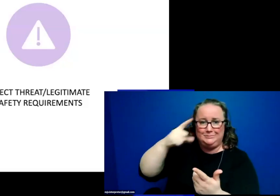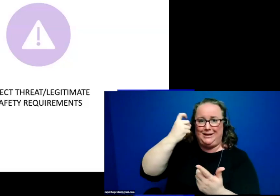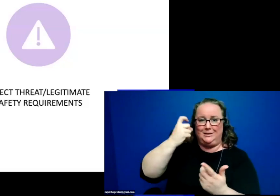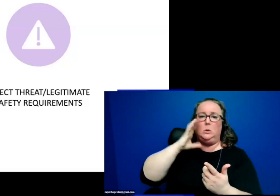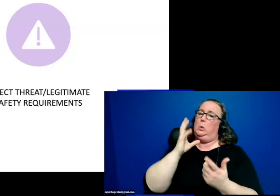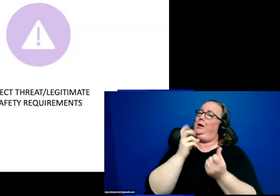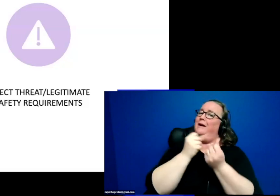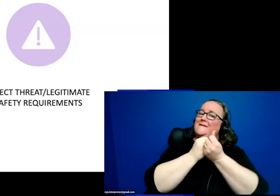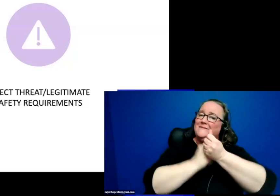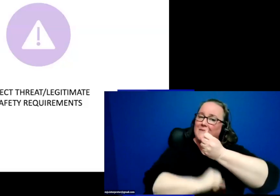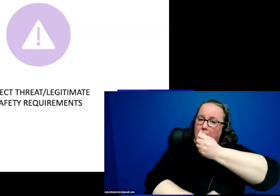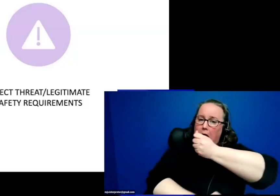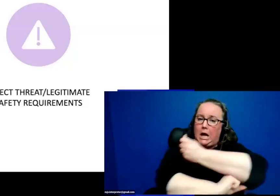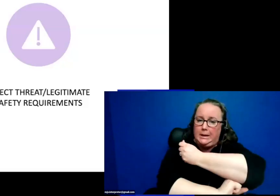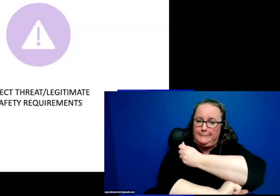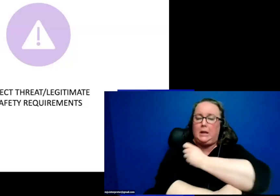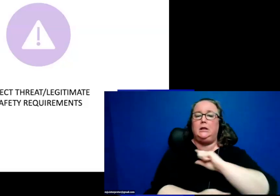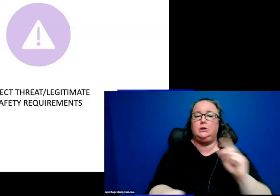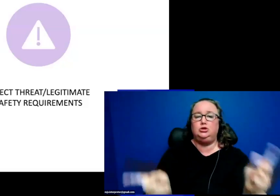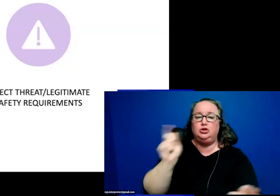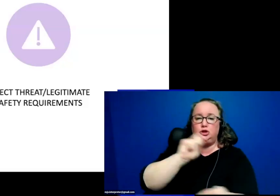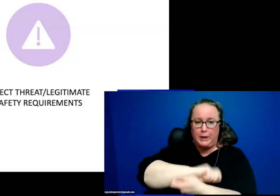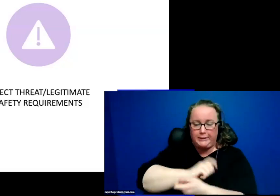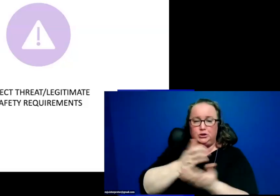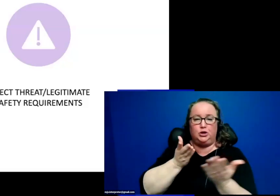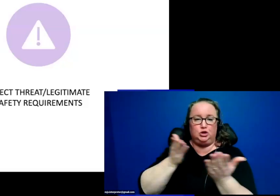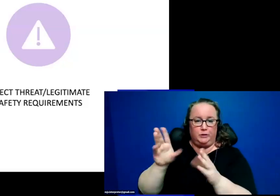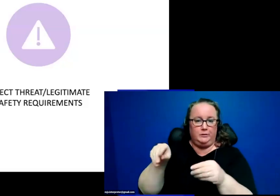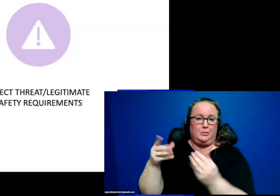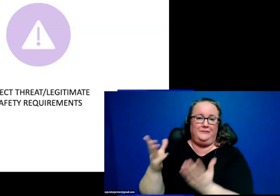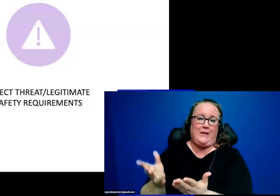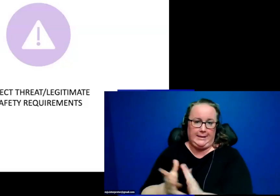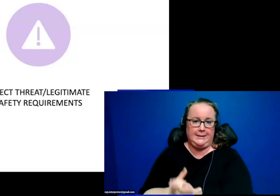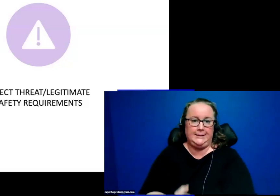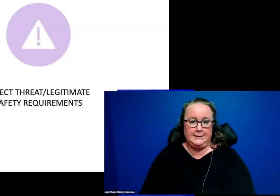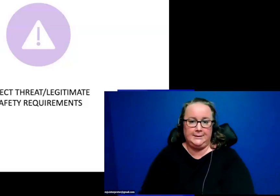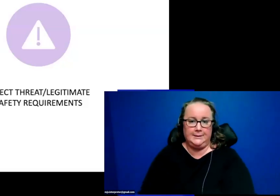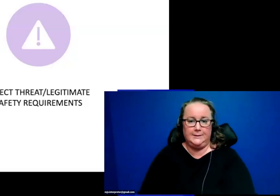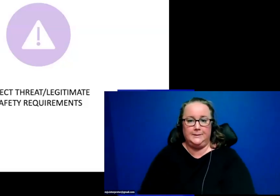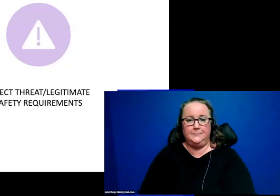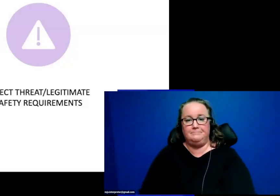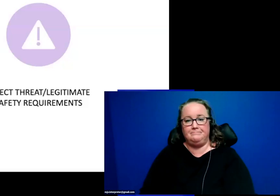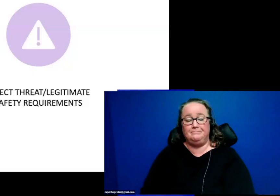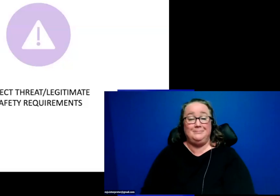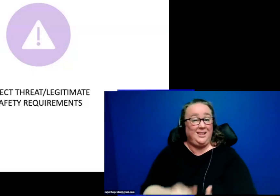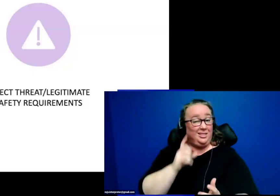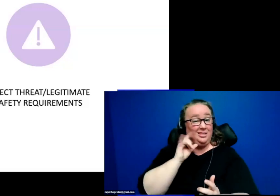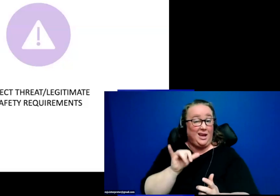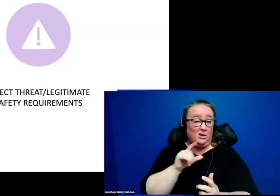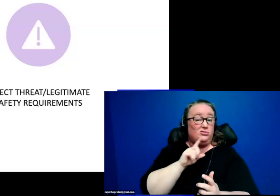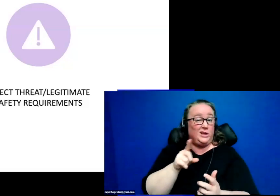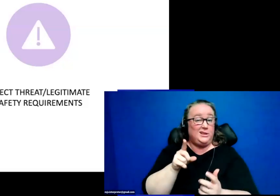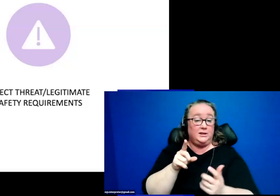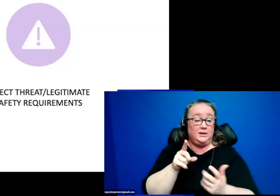fundamentally change the nature of the service we're being offered. That is a really high bar, and in fact, all three of these are really high bars,